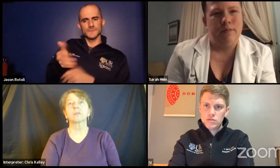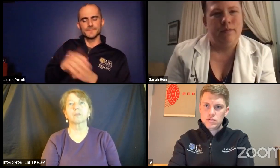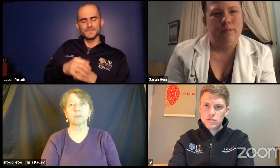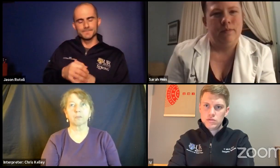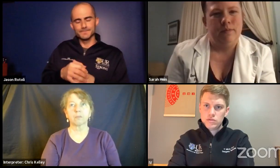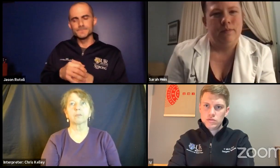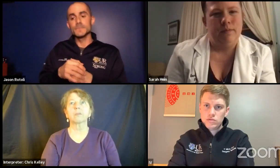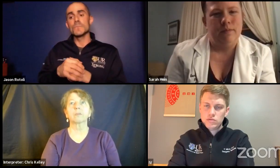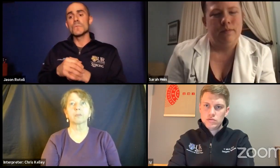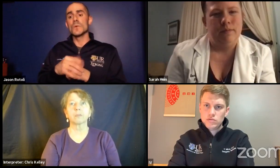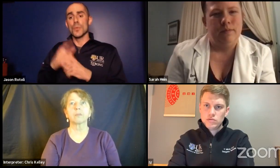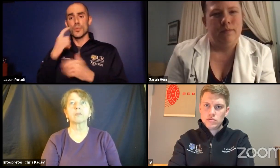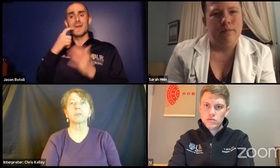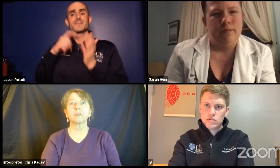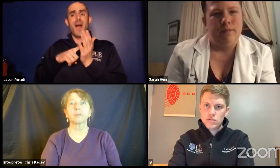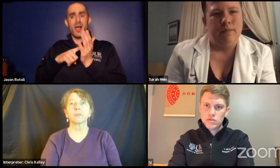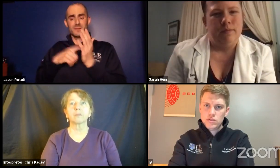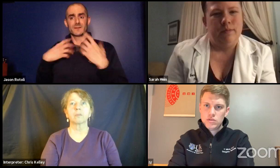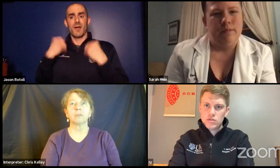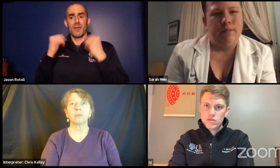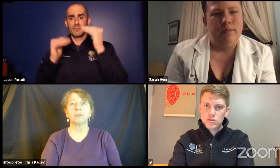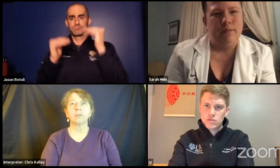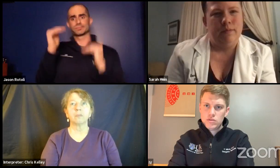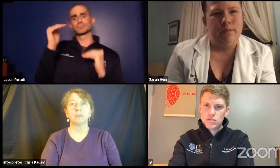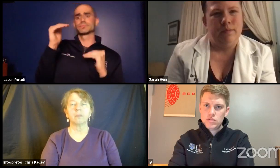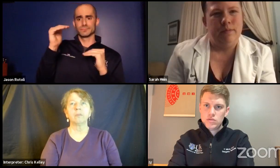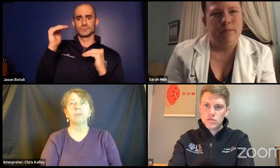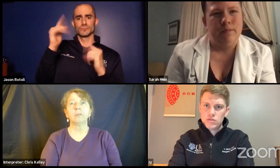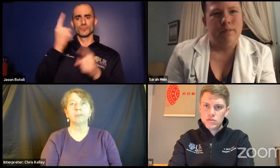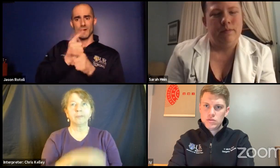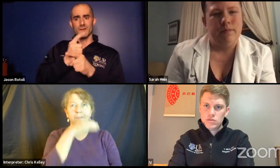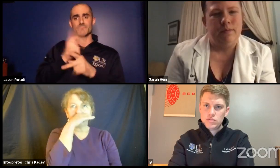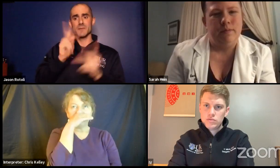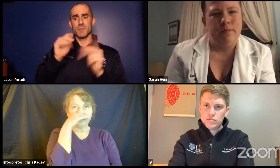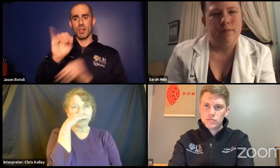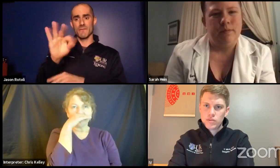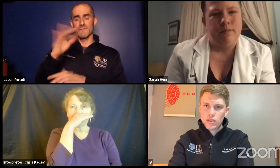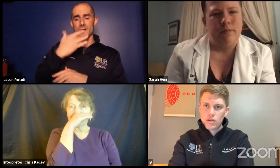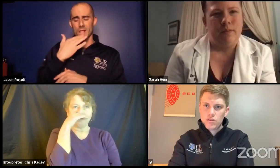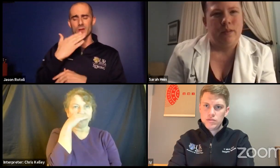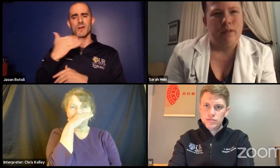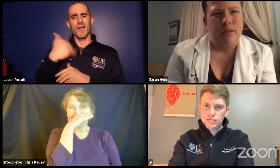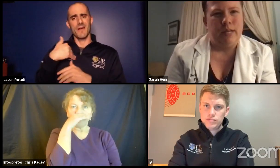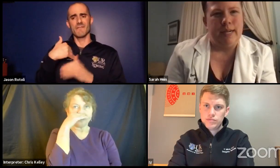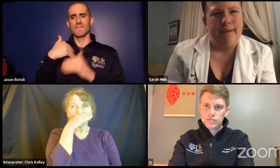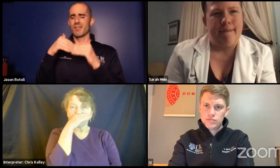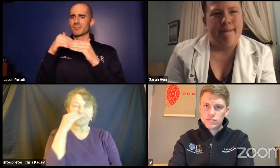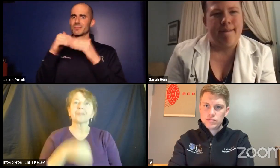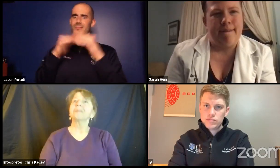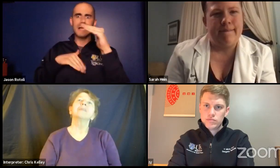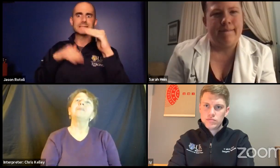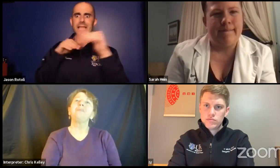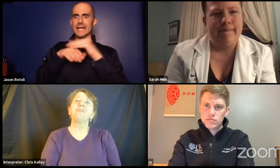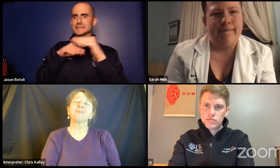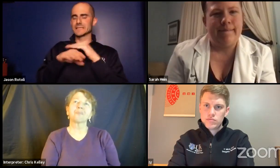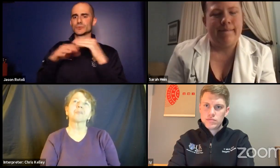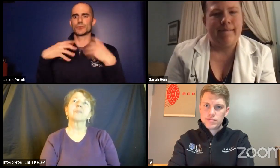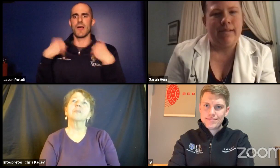different races such as African-Americans and Hispanics? And do you also treat patients that do not have health